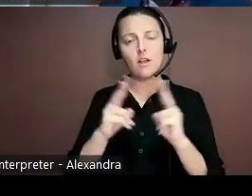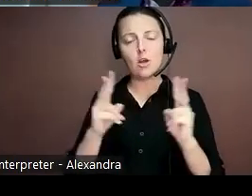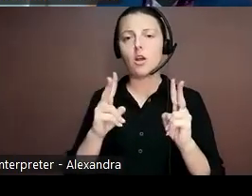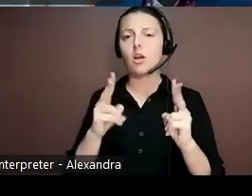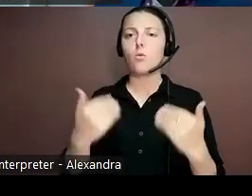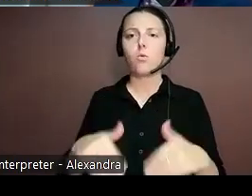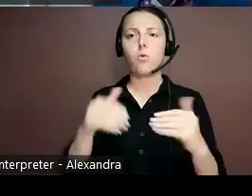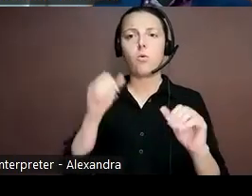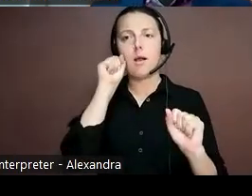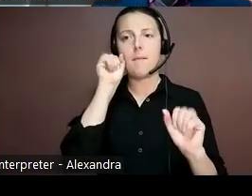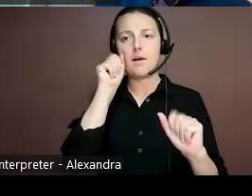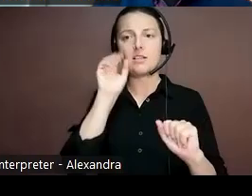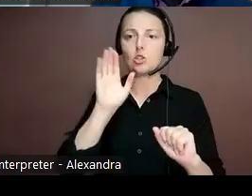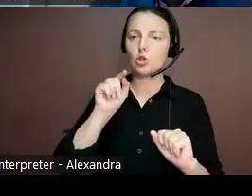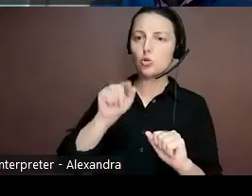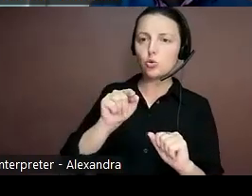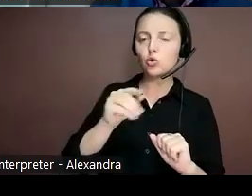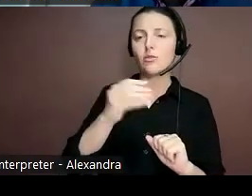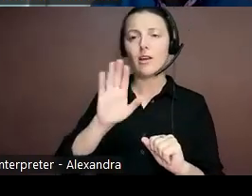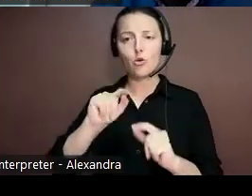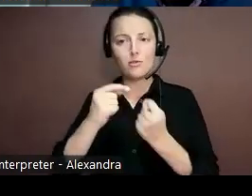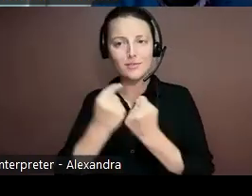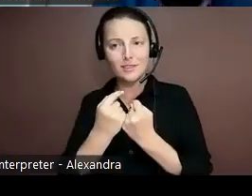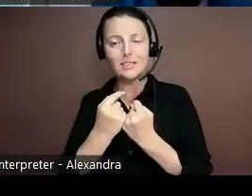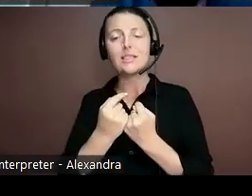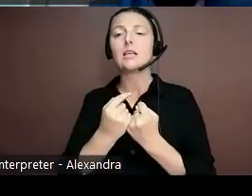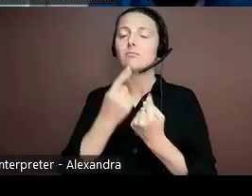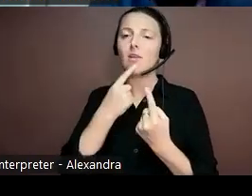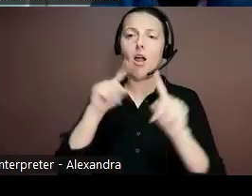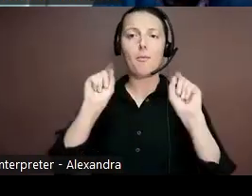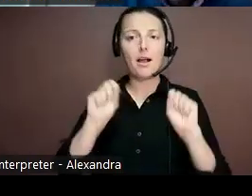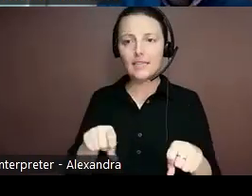have been able to accomplish and the time and effort it took to develop this program and the